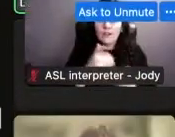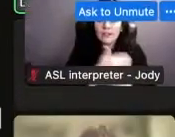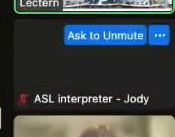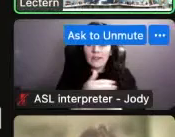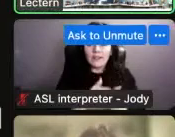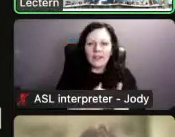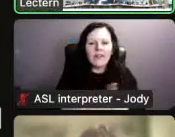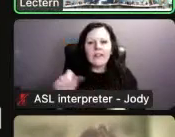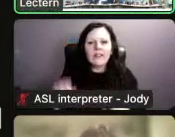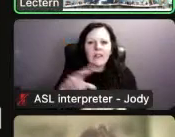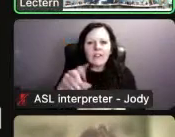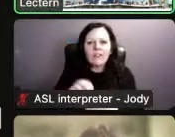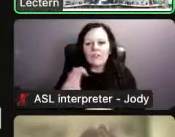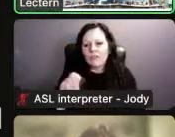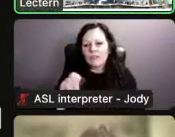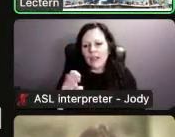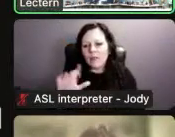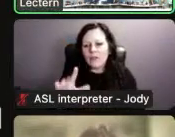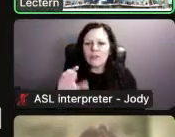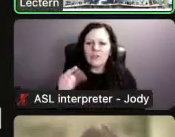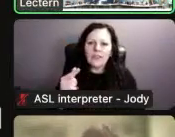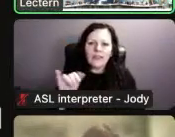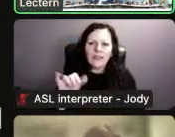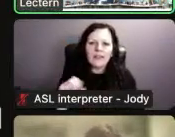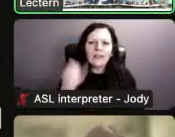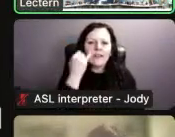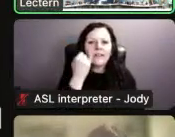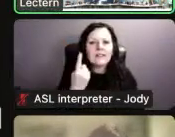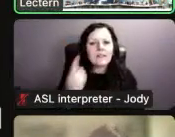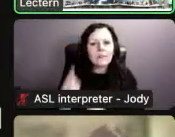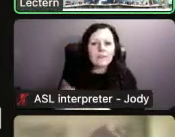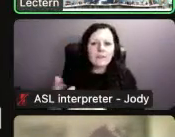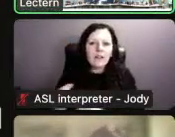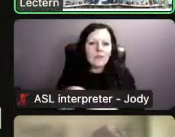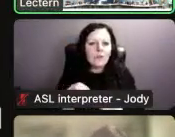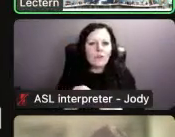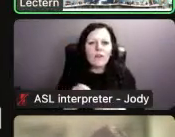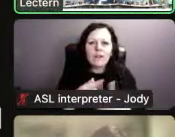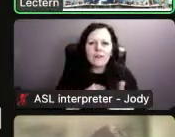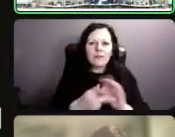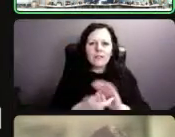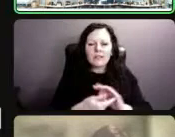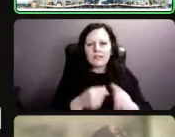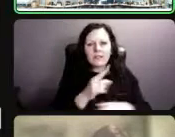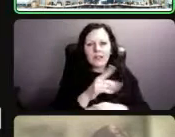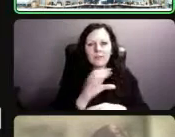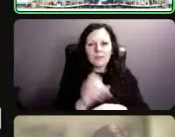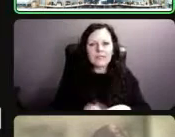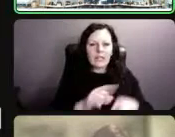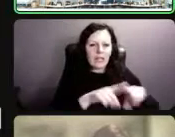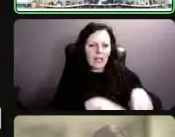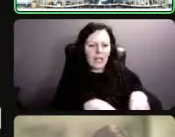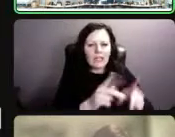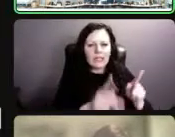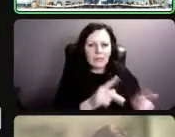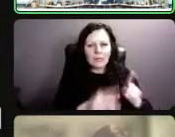CLASS PEOPLE YOU KNOW NOT ANY